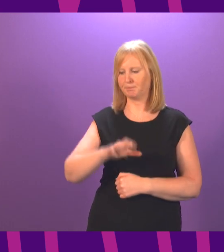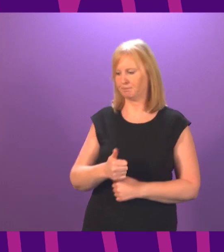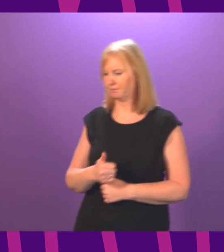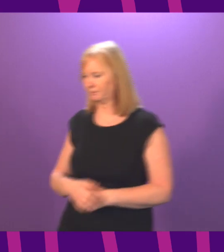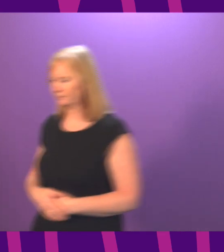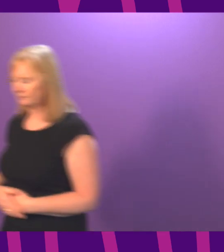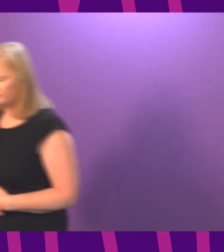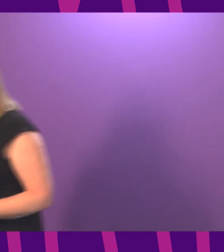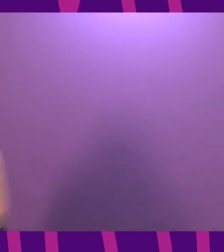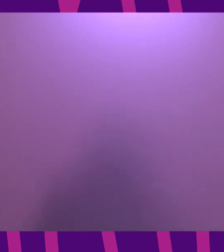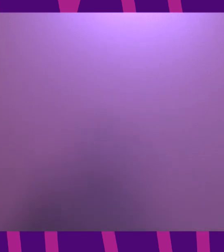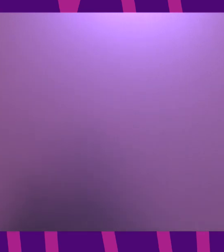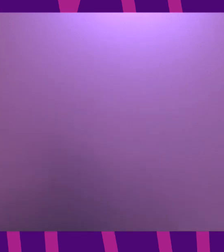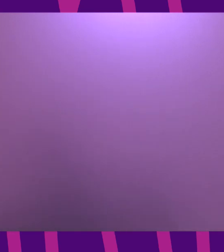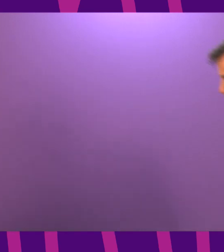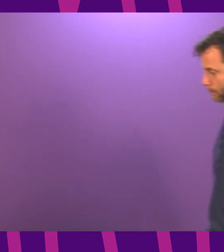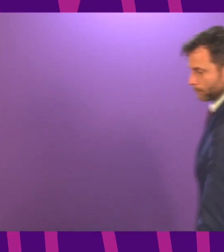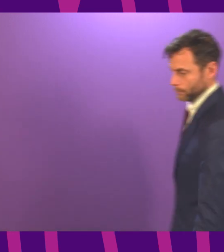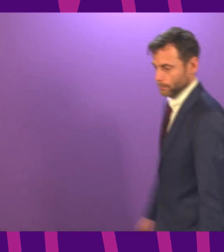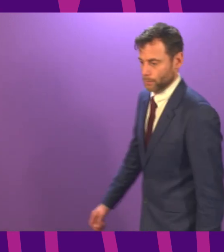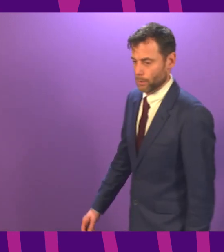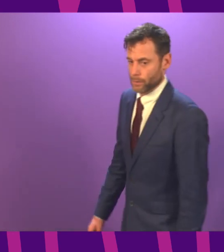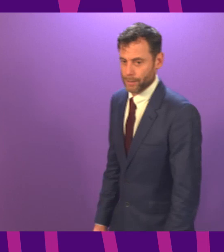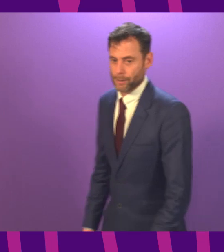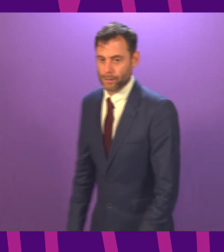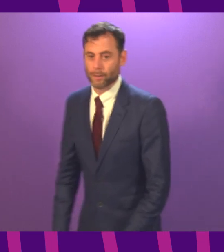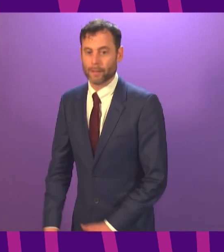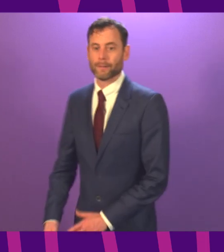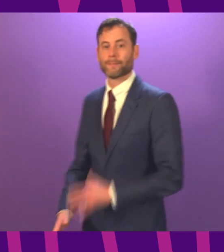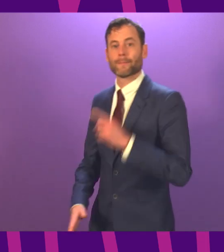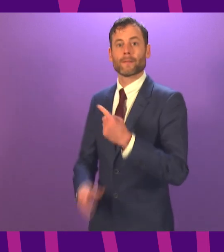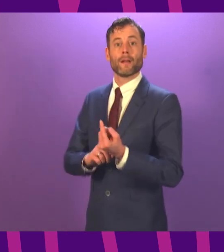Willie Rennie: At the weekend, the First Minister said that